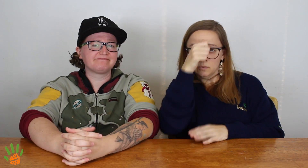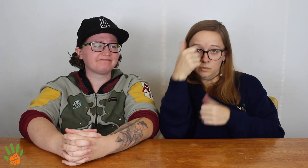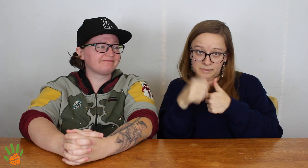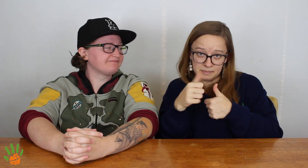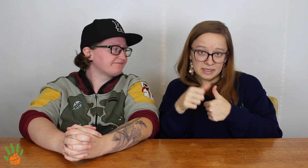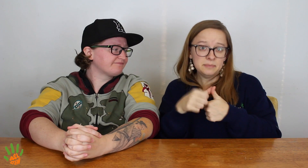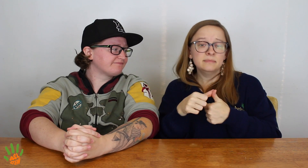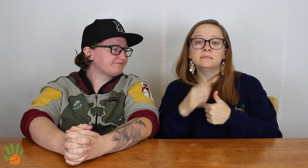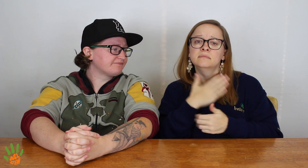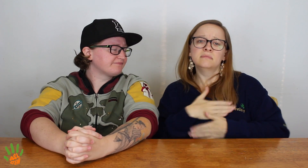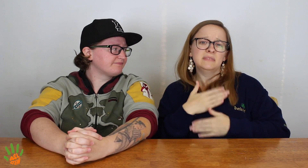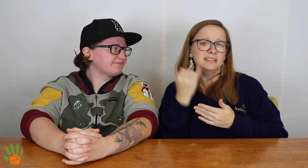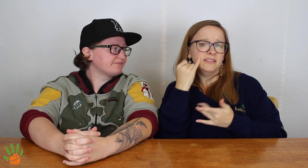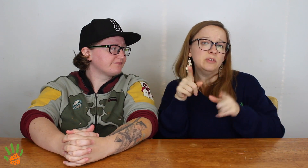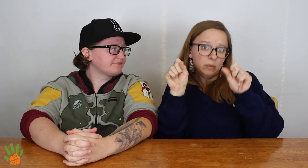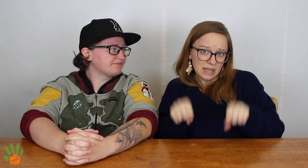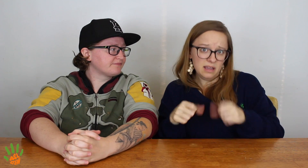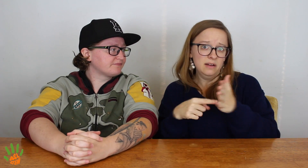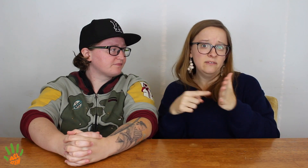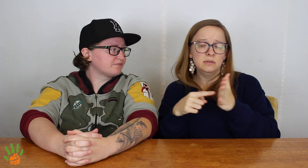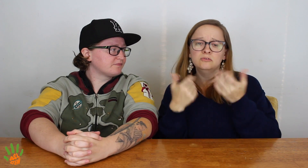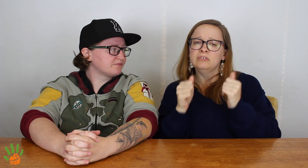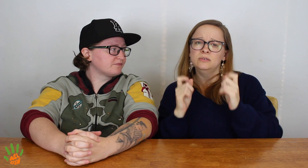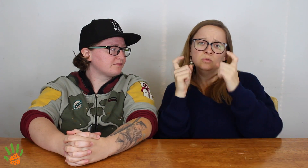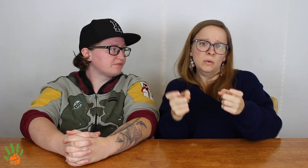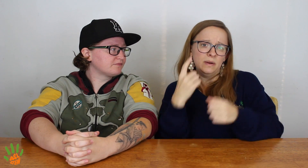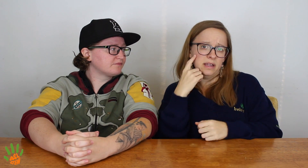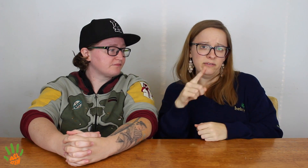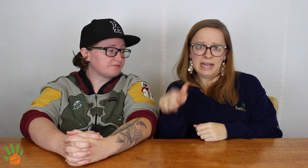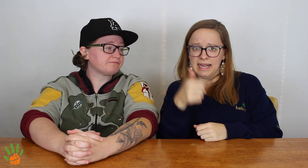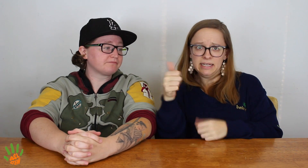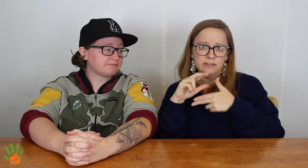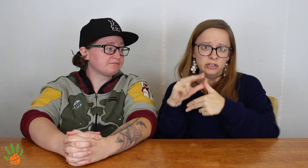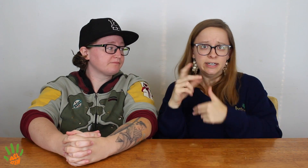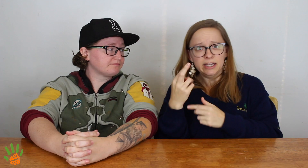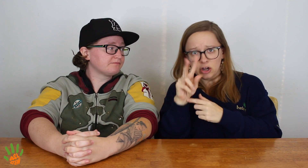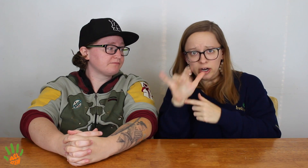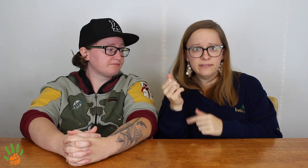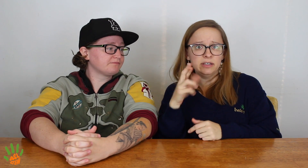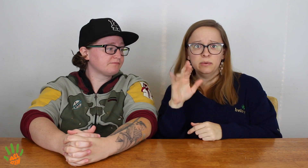[JI] Also remember, please if you can afford it, try to donate for any of the hurricanes,